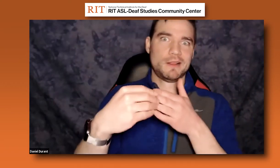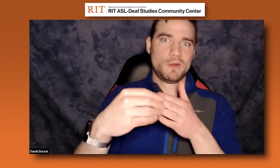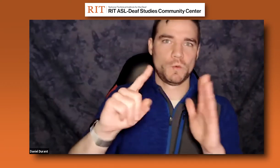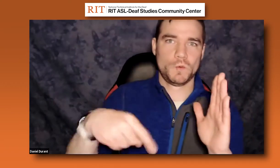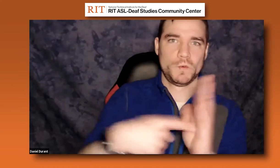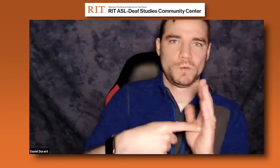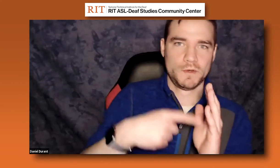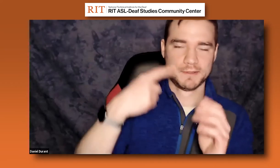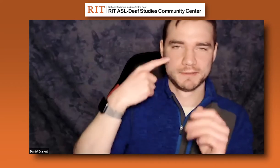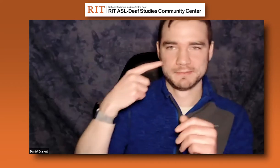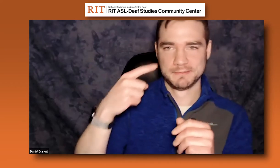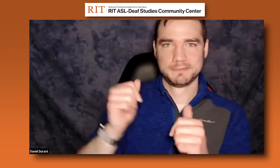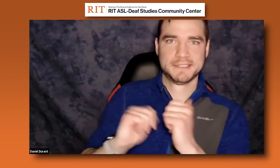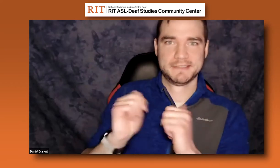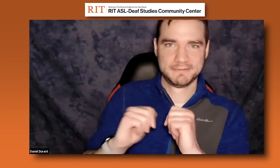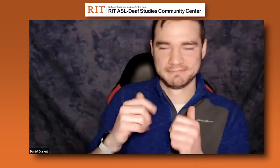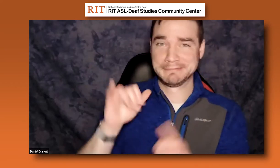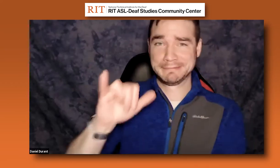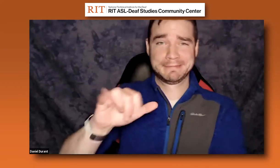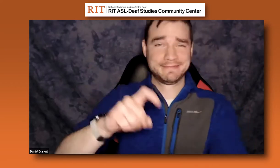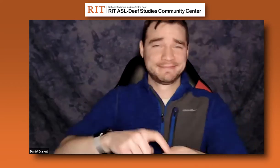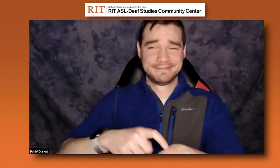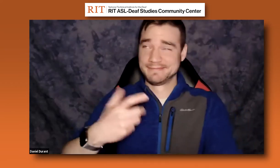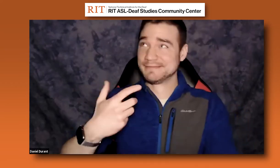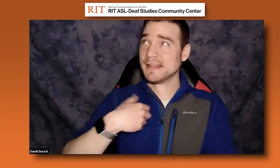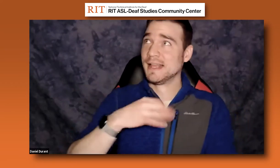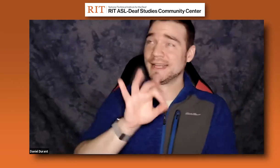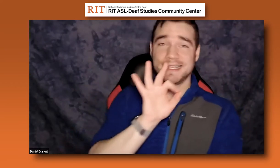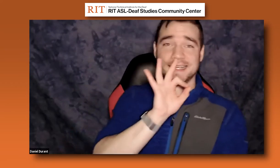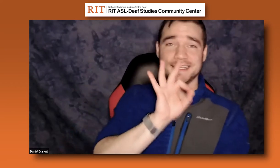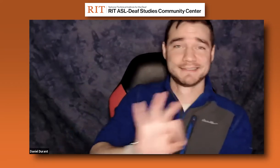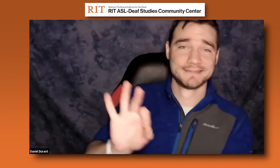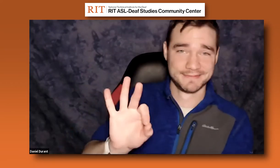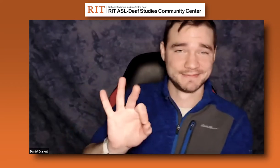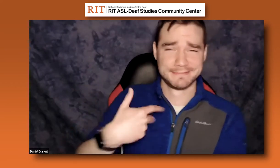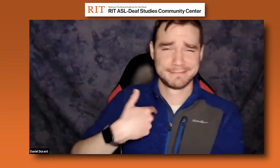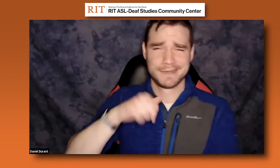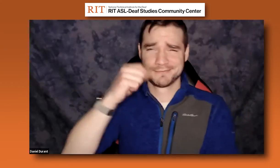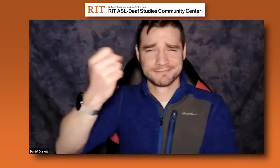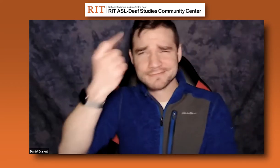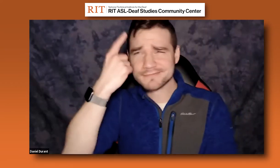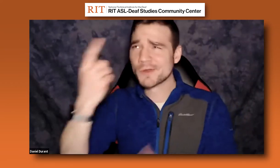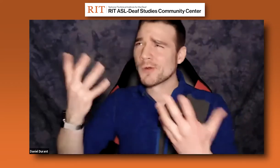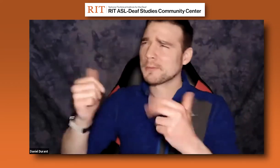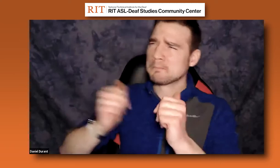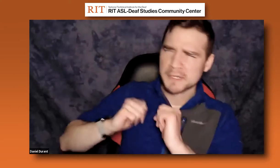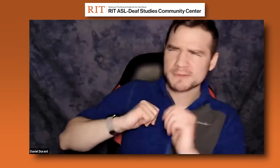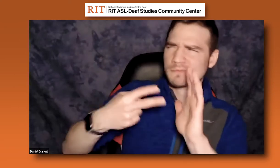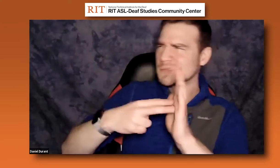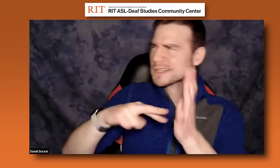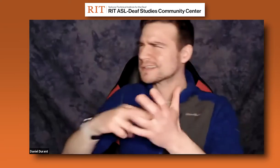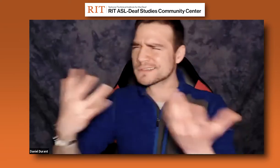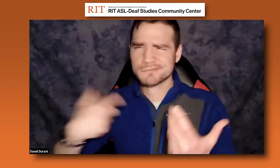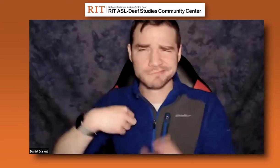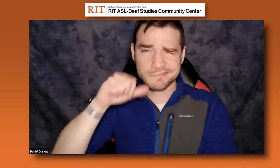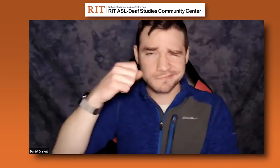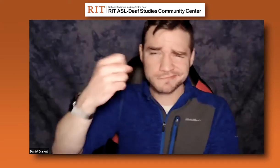to offer me the lead role in this children's play. At that time, I think I was 9 years old. I didn't understand what a play was.